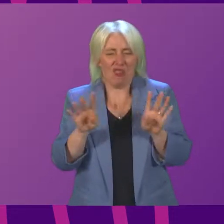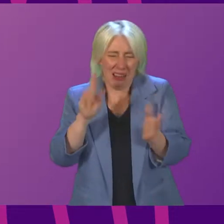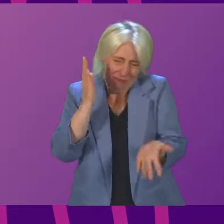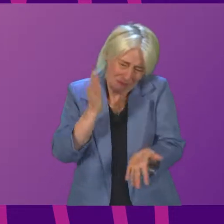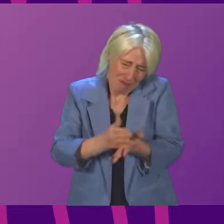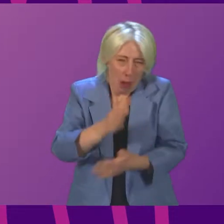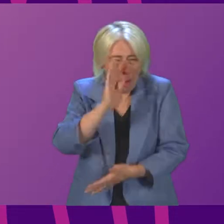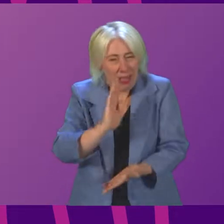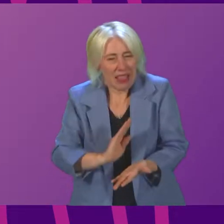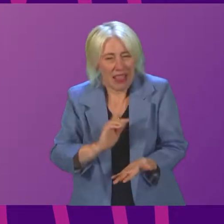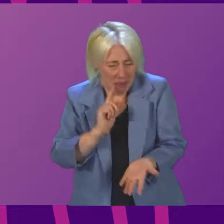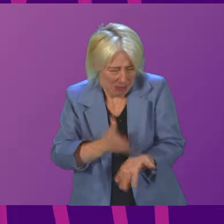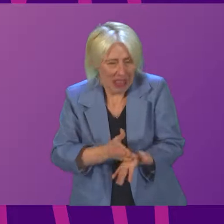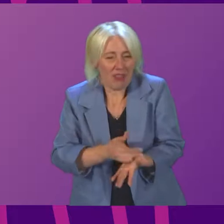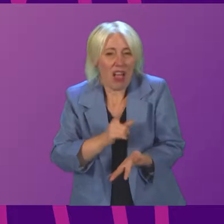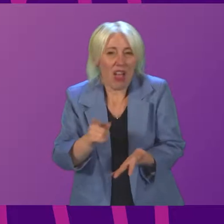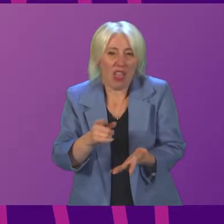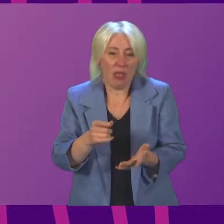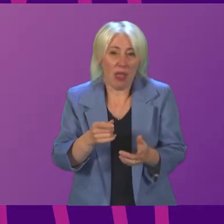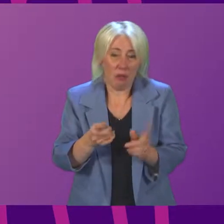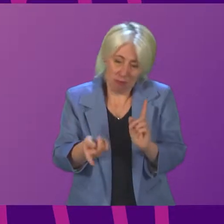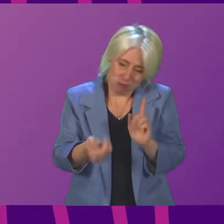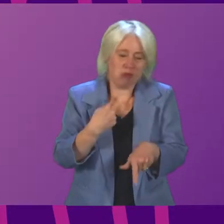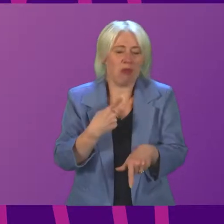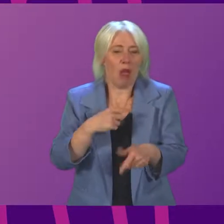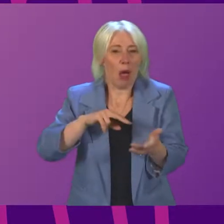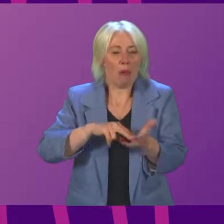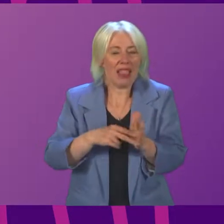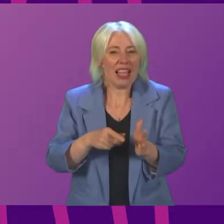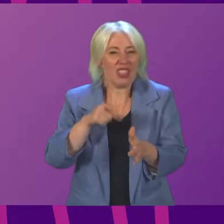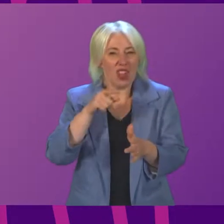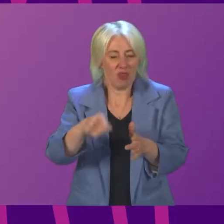knee-jerk plans that his Government has outlined to support Scotland’s NHS are good enough?